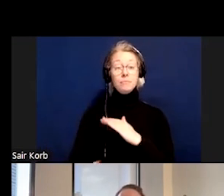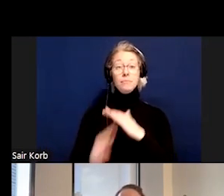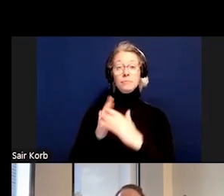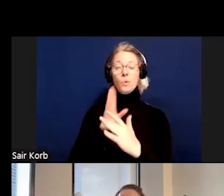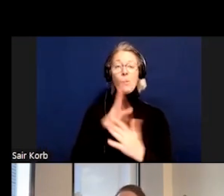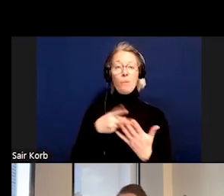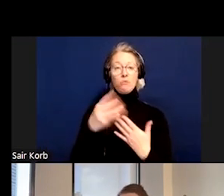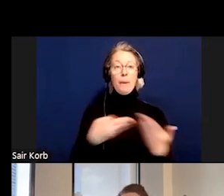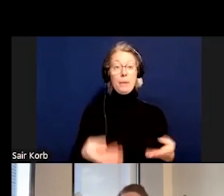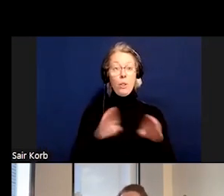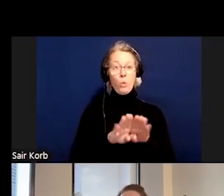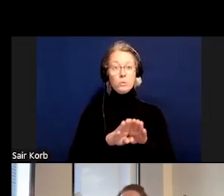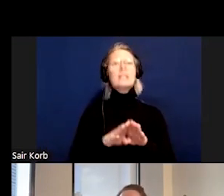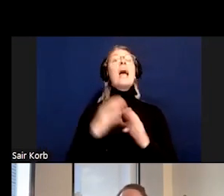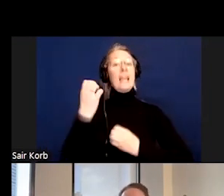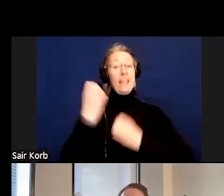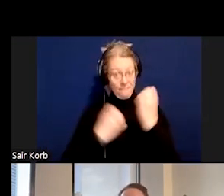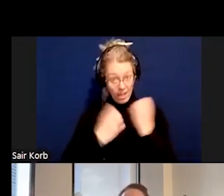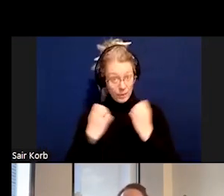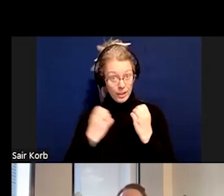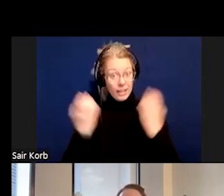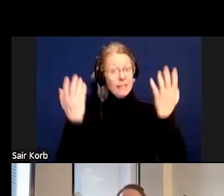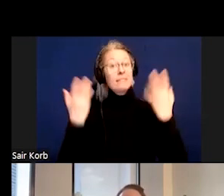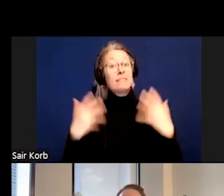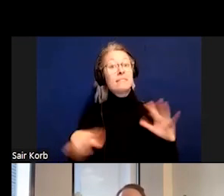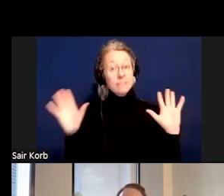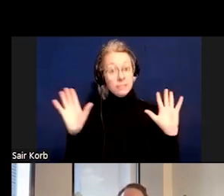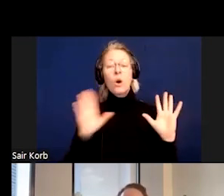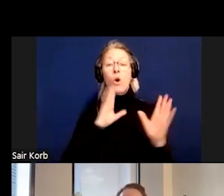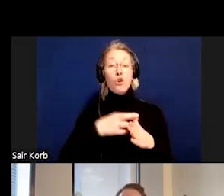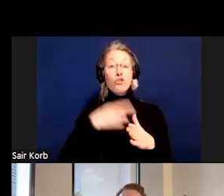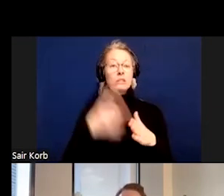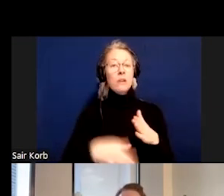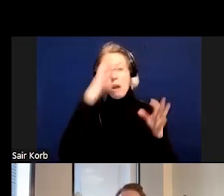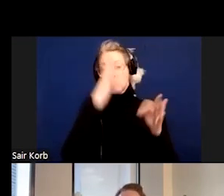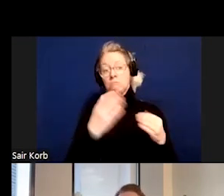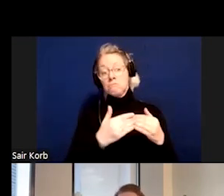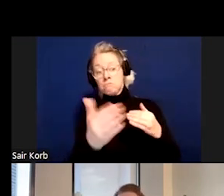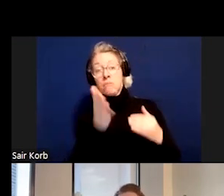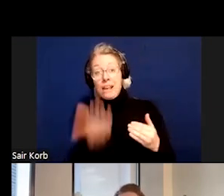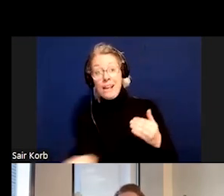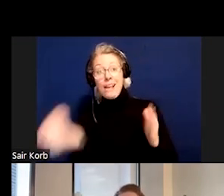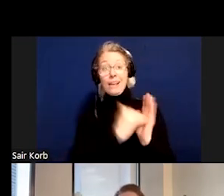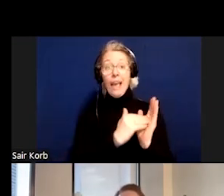evaluation, and based on those results, we will reassess and relaunch after Q2. This